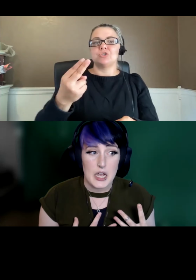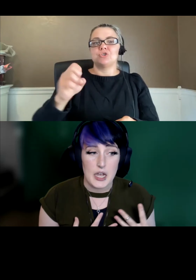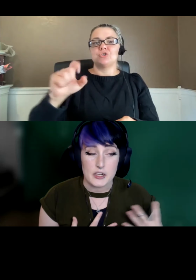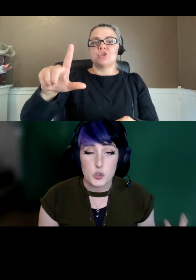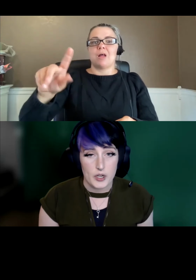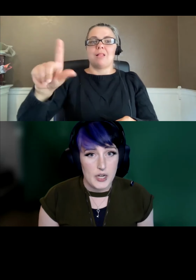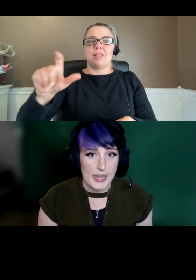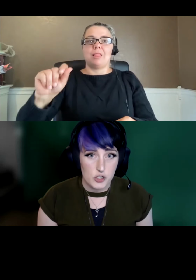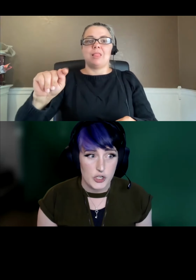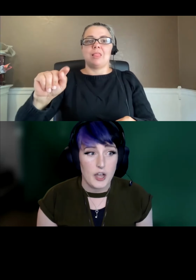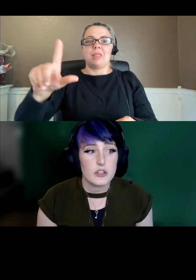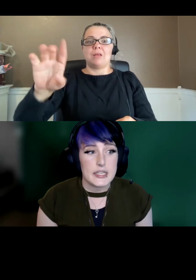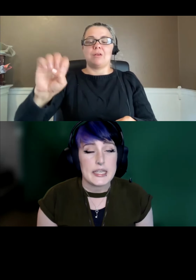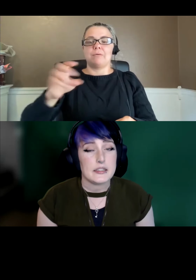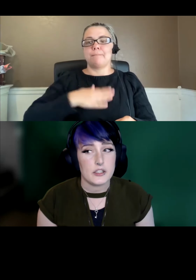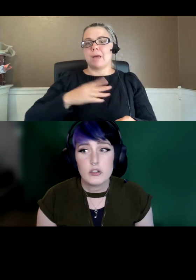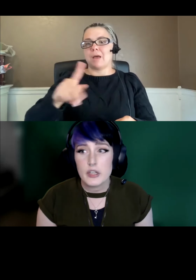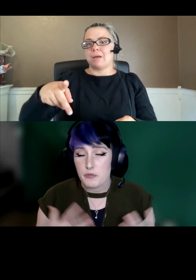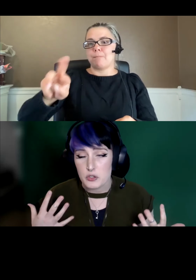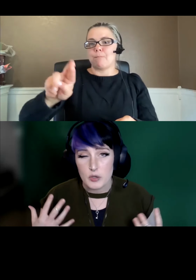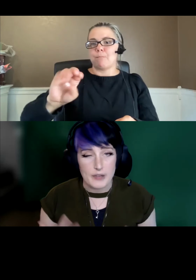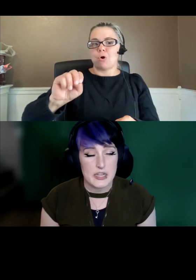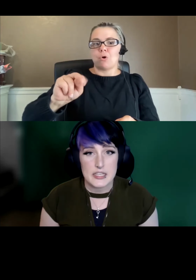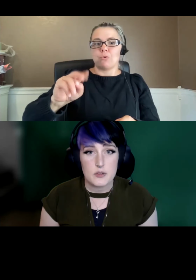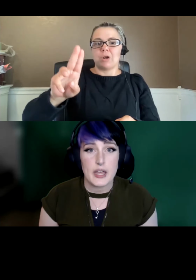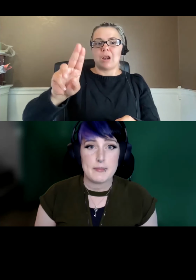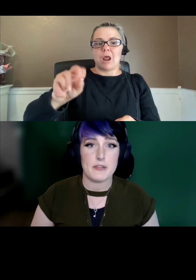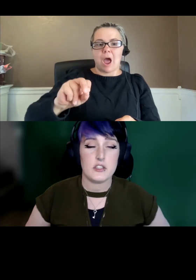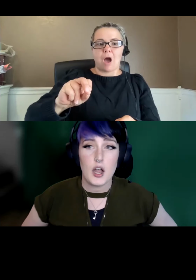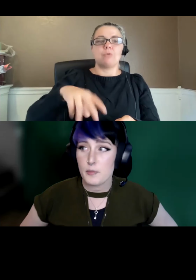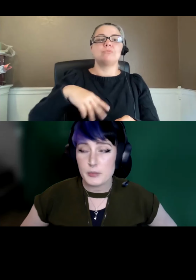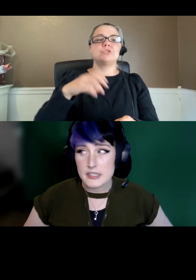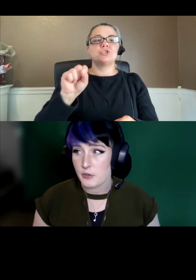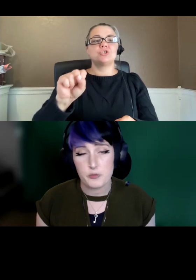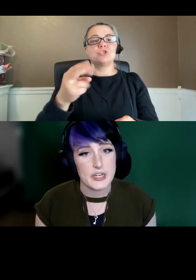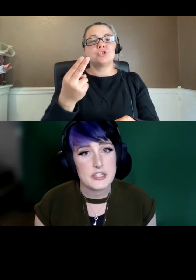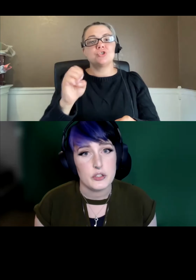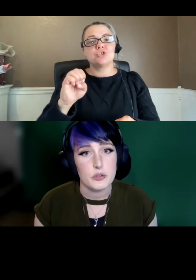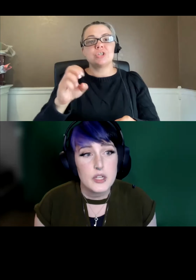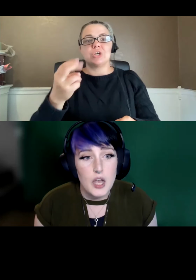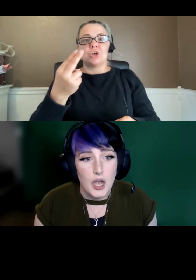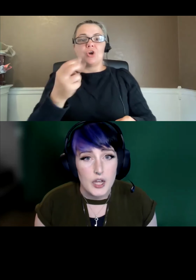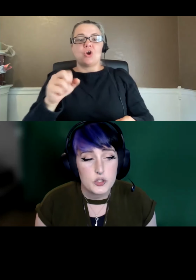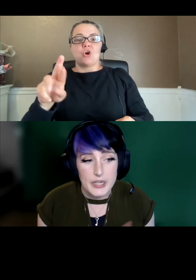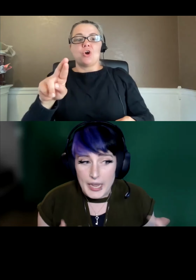on Twitter at ShellELittle, if you have anything you like about this talk please feel free to Tweet